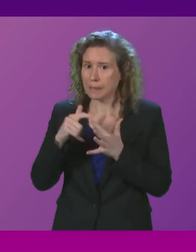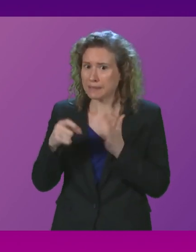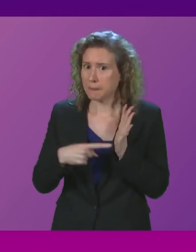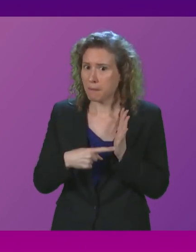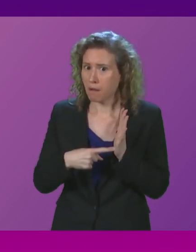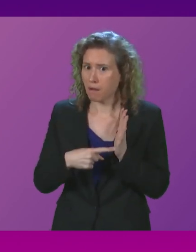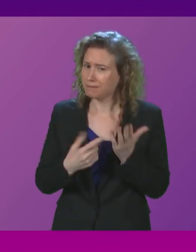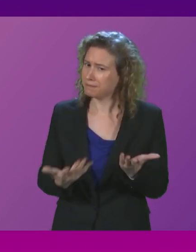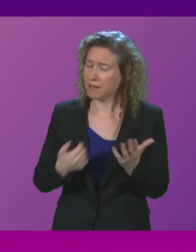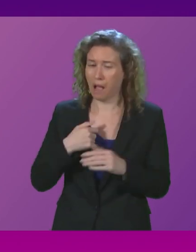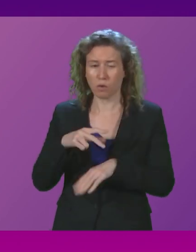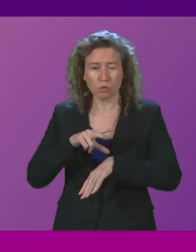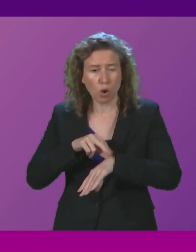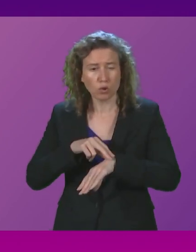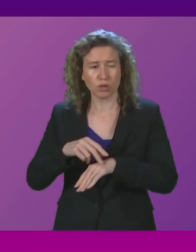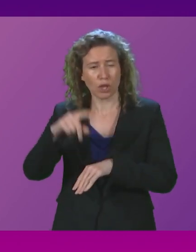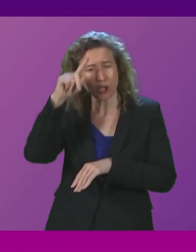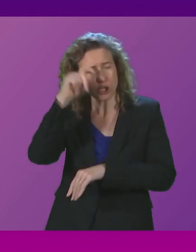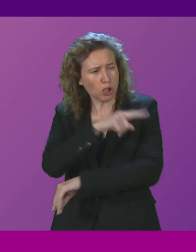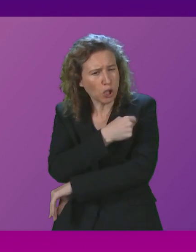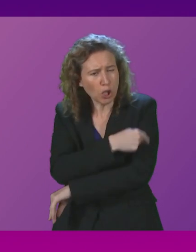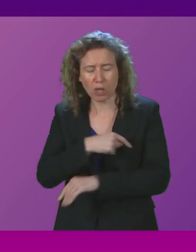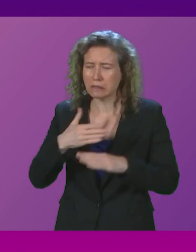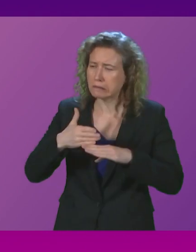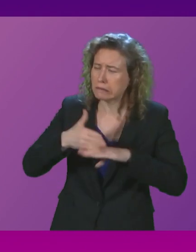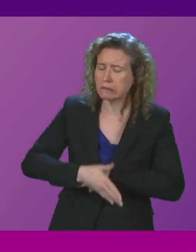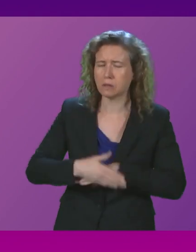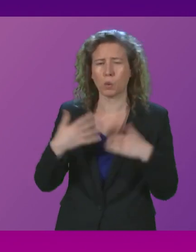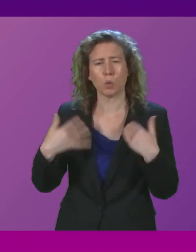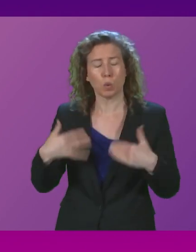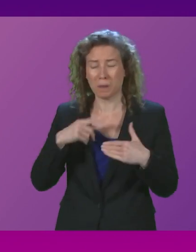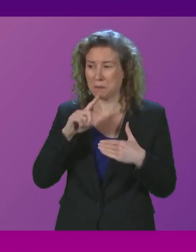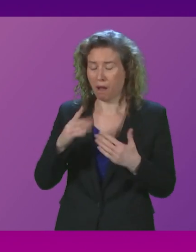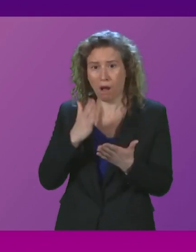Our doctors, nurses and staff are doing outstanding work, but we know that the pressures on our